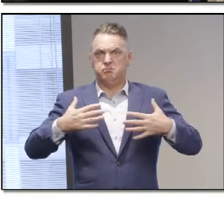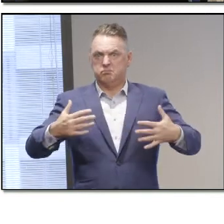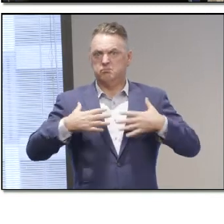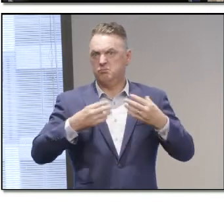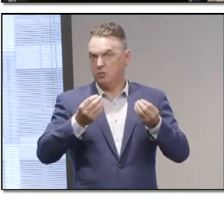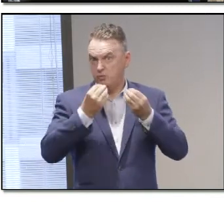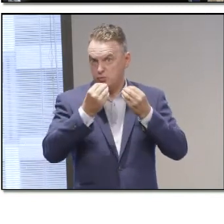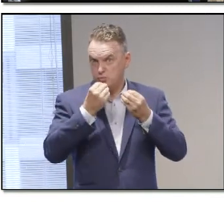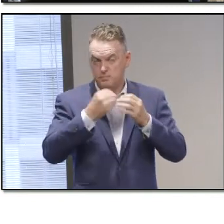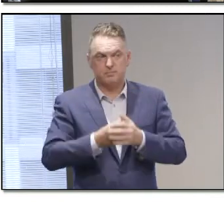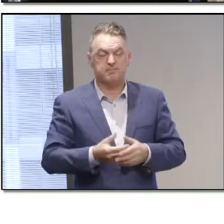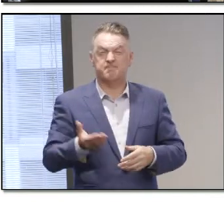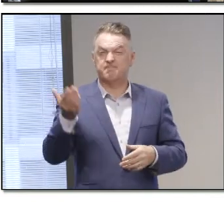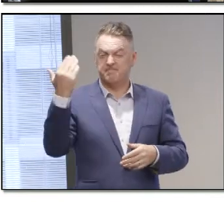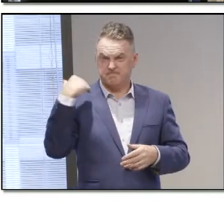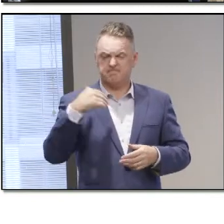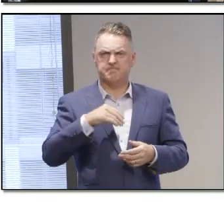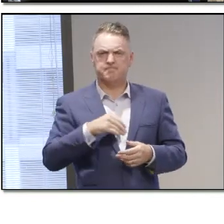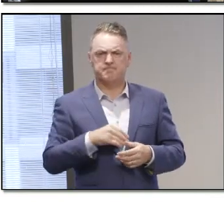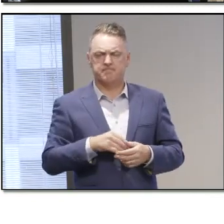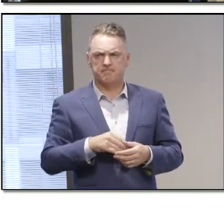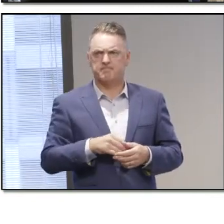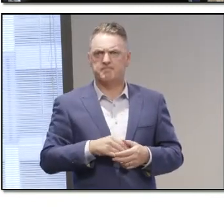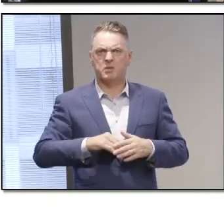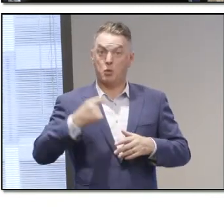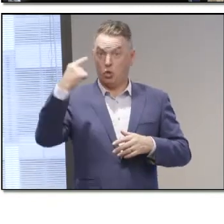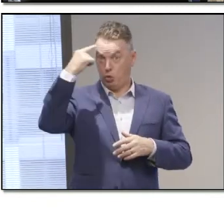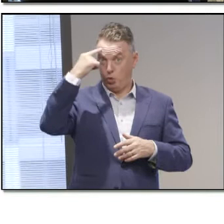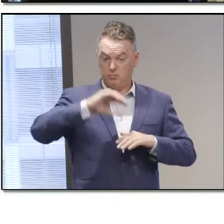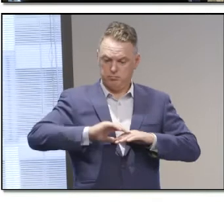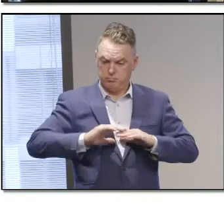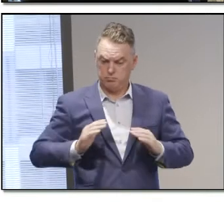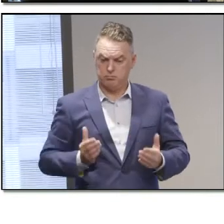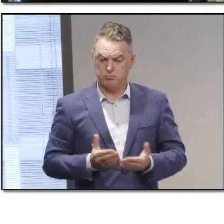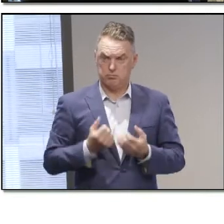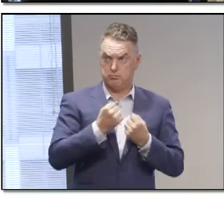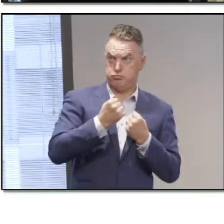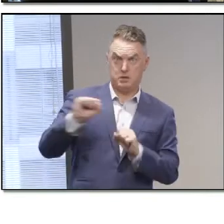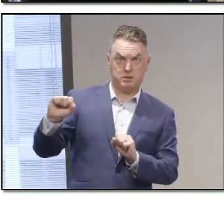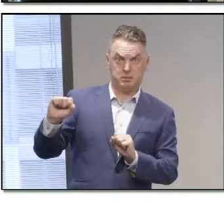placenta protected the baby from all sorts of things. We now know that is false and almost all